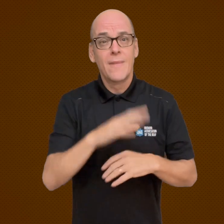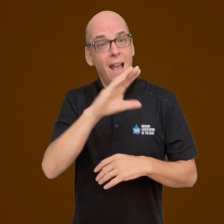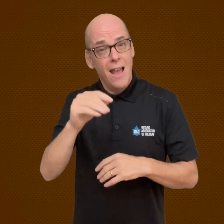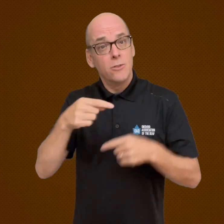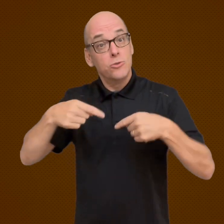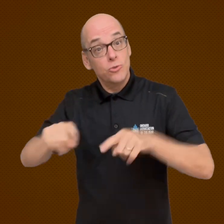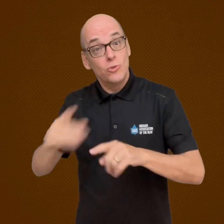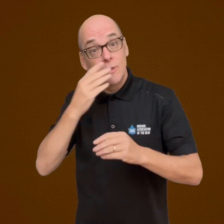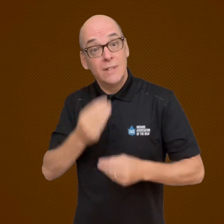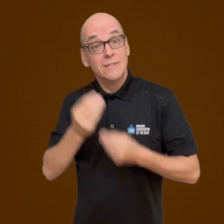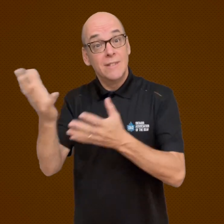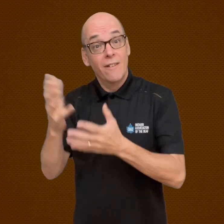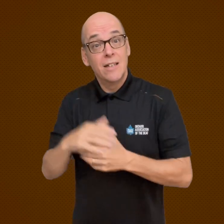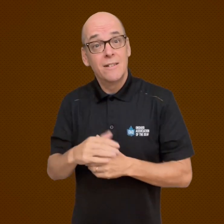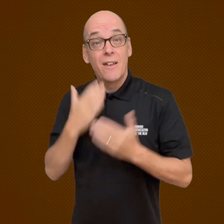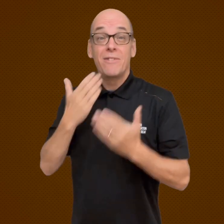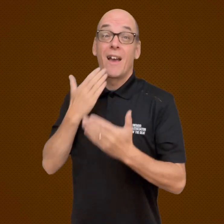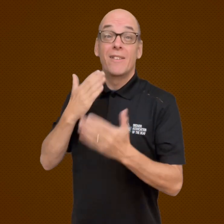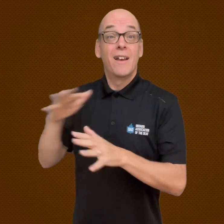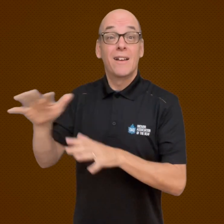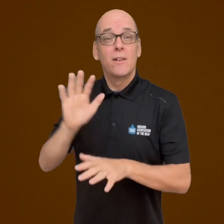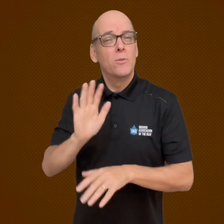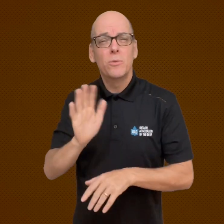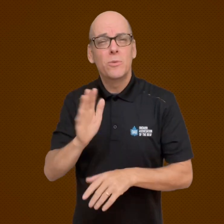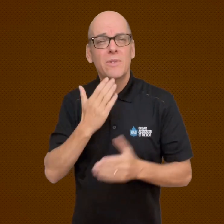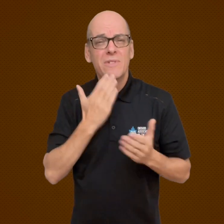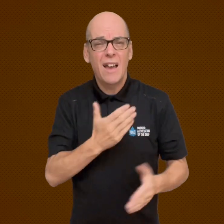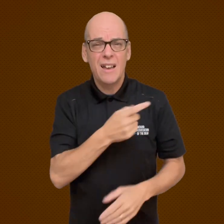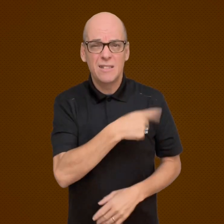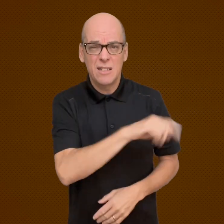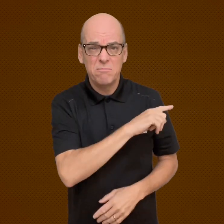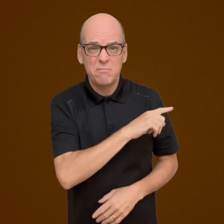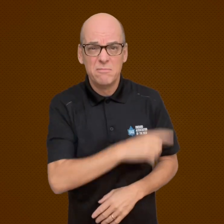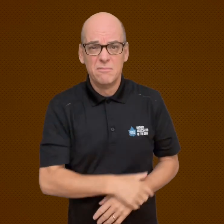Also, during Thanksgiving, please give thanks to the Indigenous community.